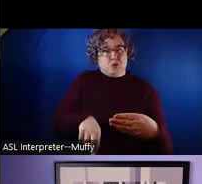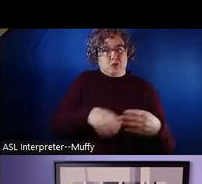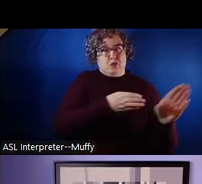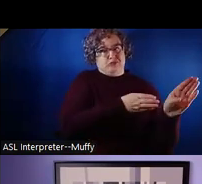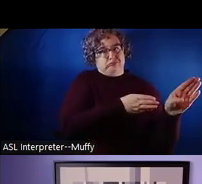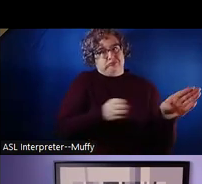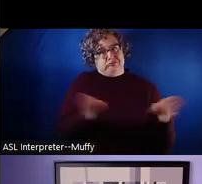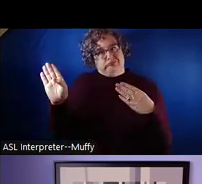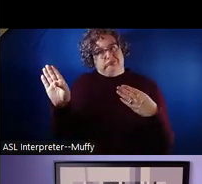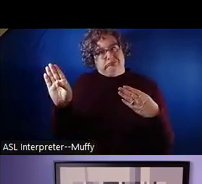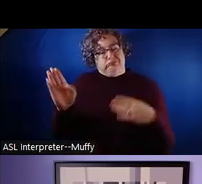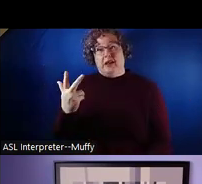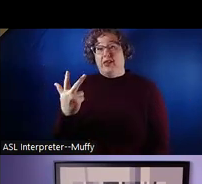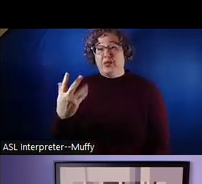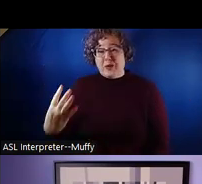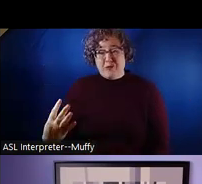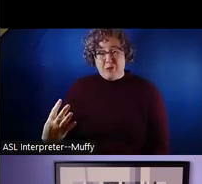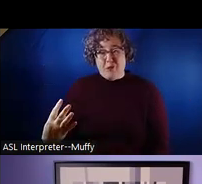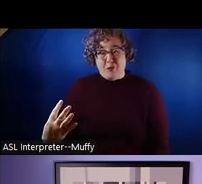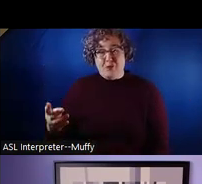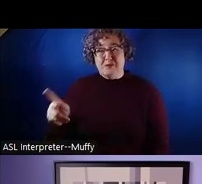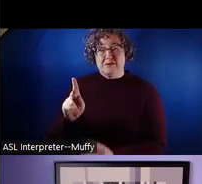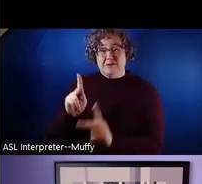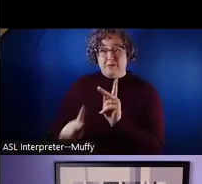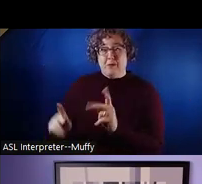with three quarters of participants holding strong,